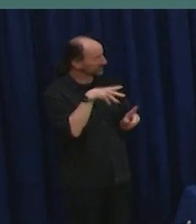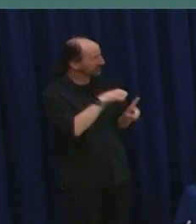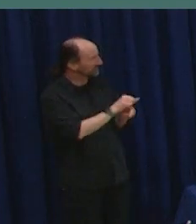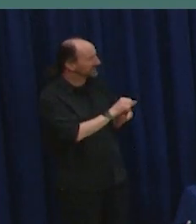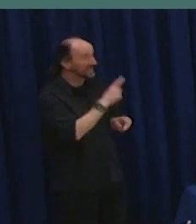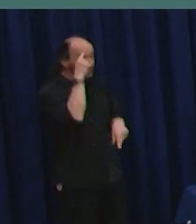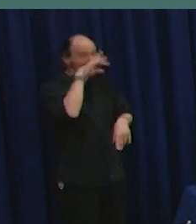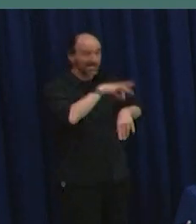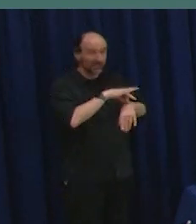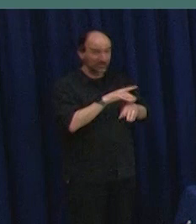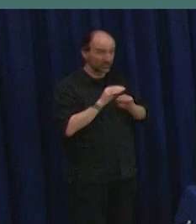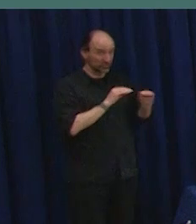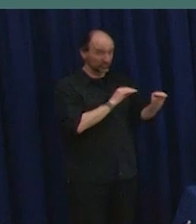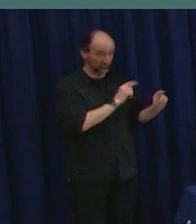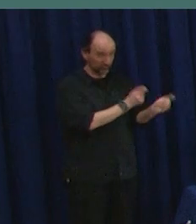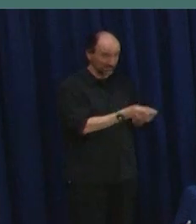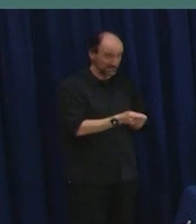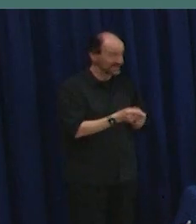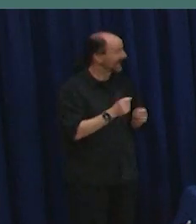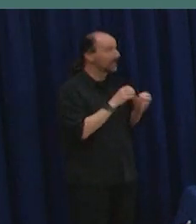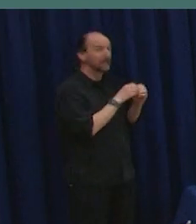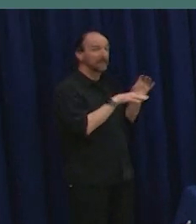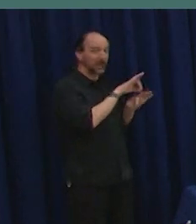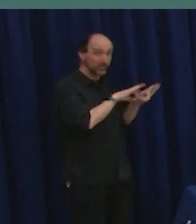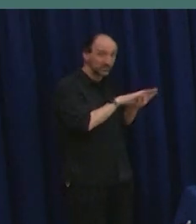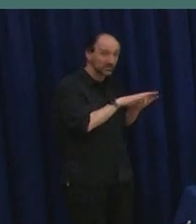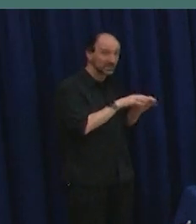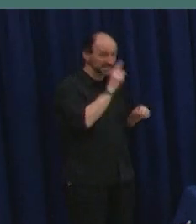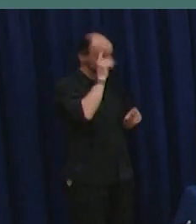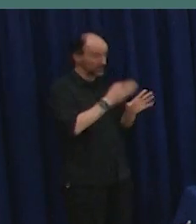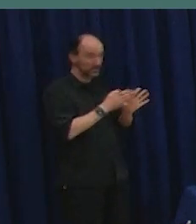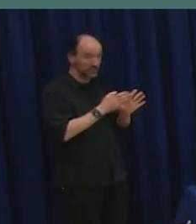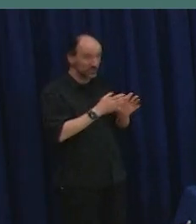areas: biological, psychological and social, and we need to think about all of these when we treat